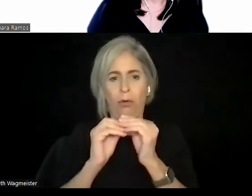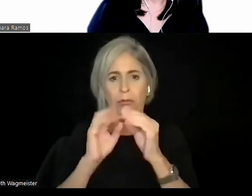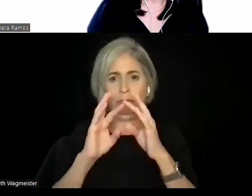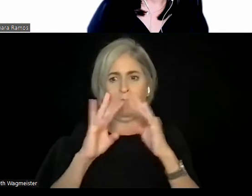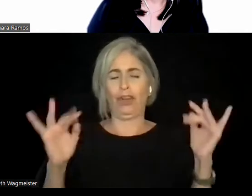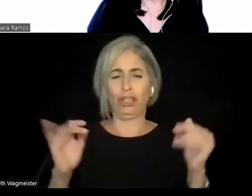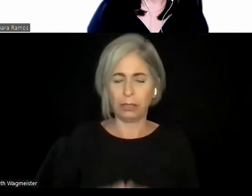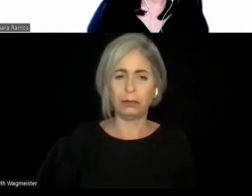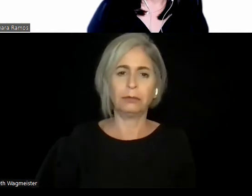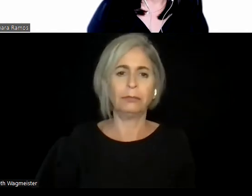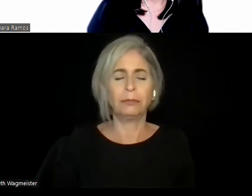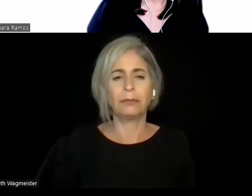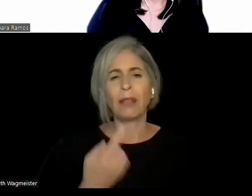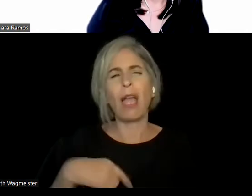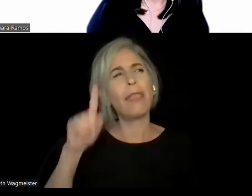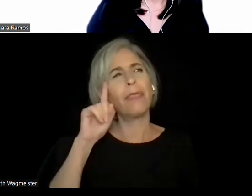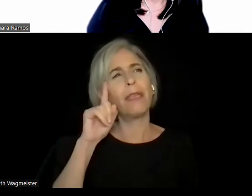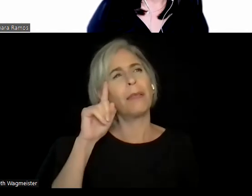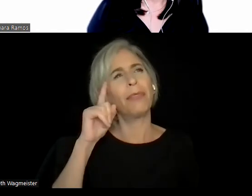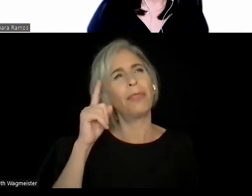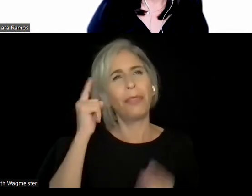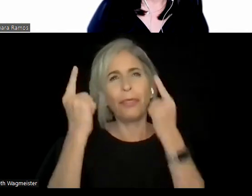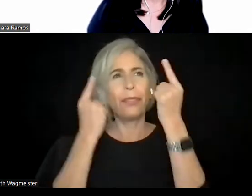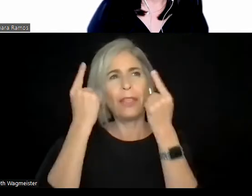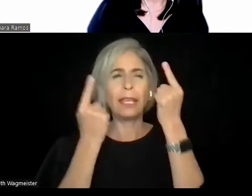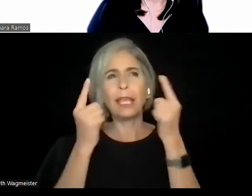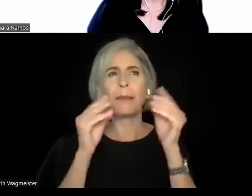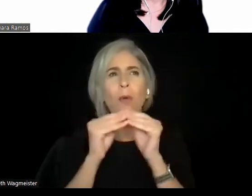overcome the barrier to diversify